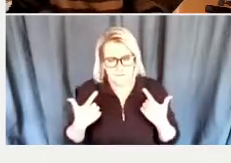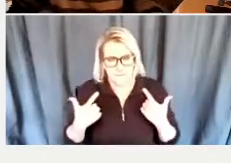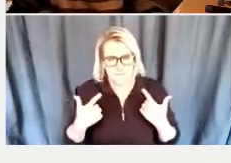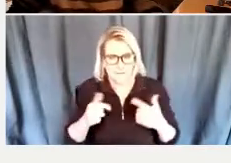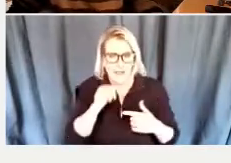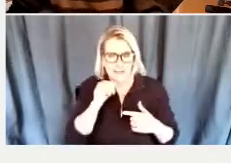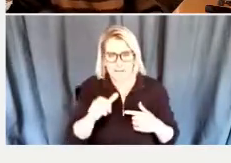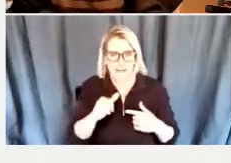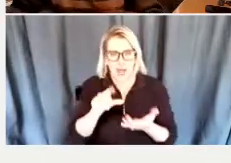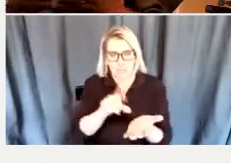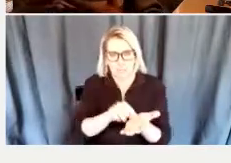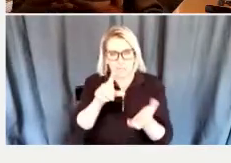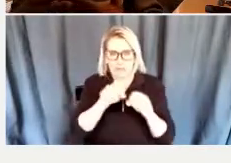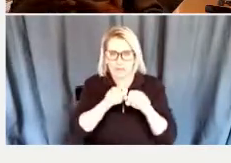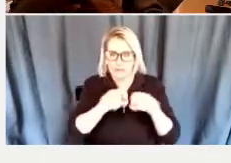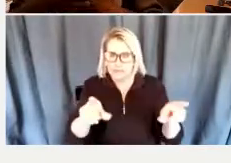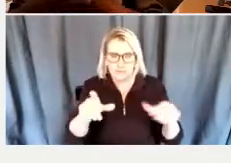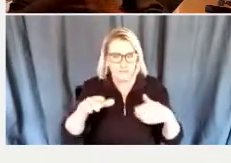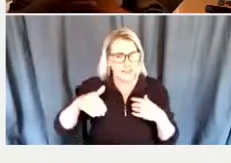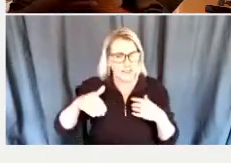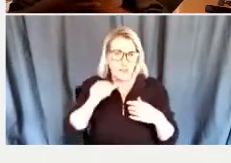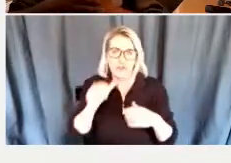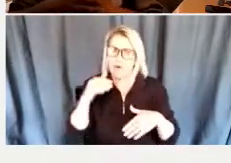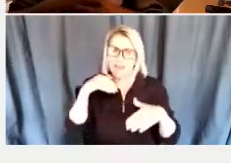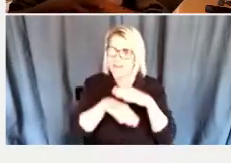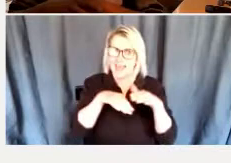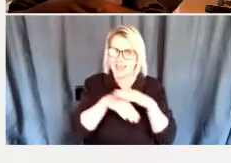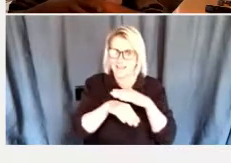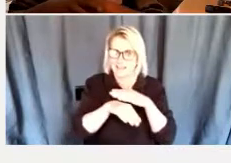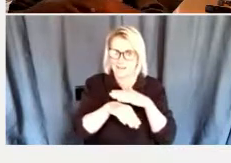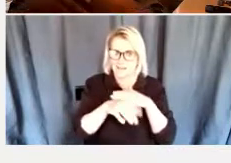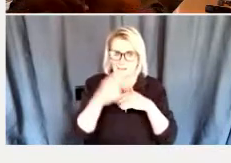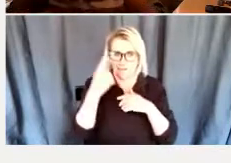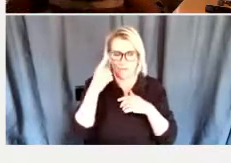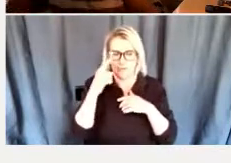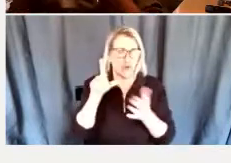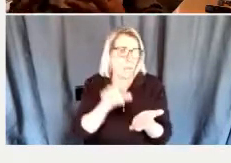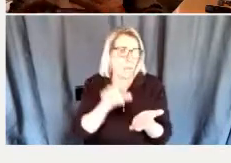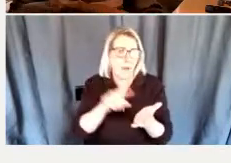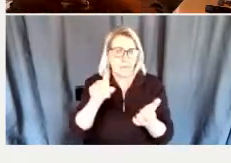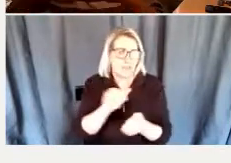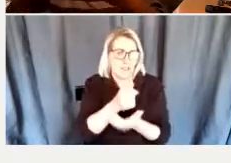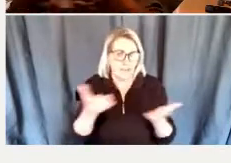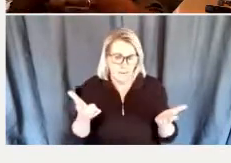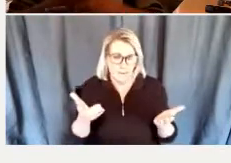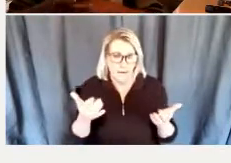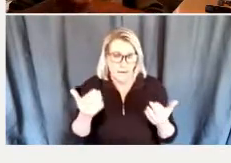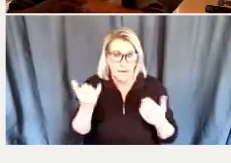You do not have access to publish anything. Whenever you add something or update a page,